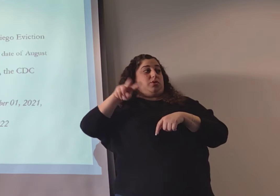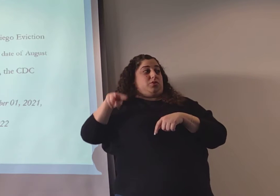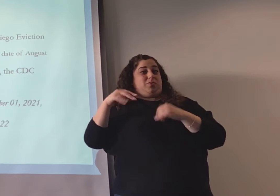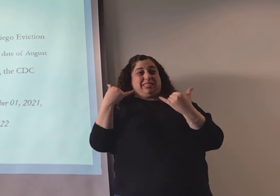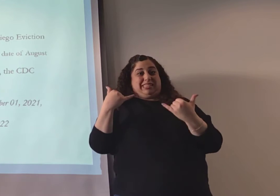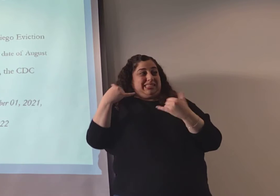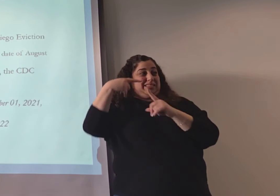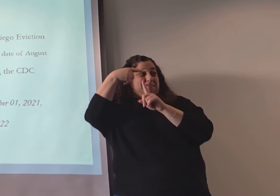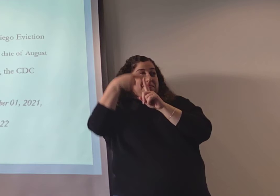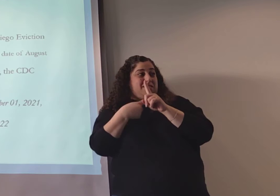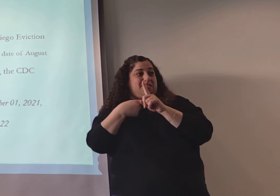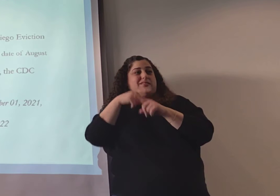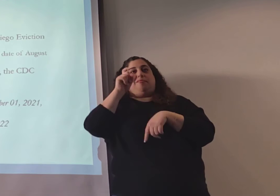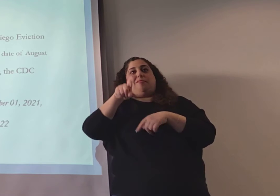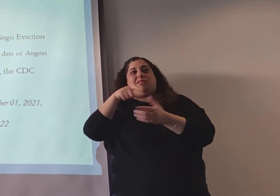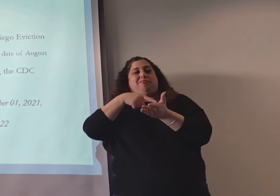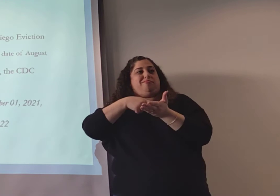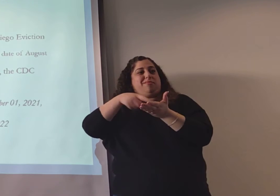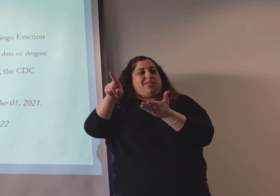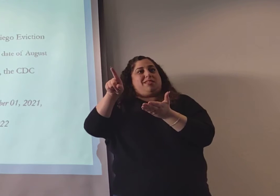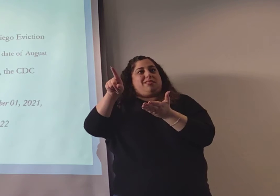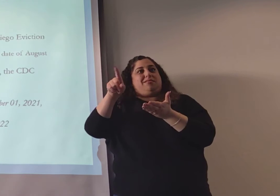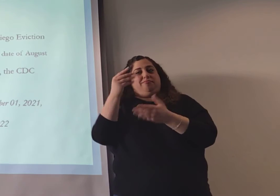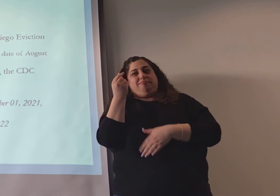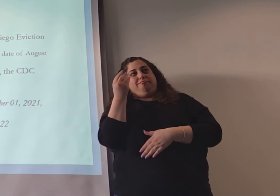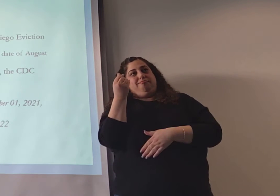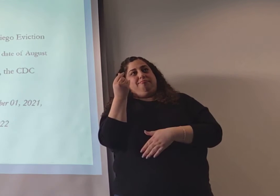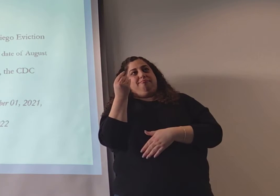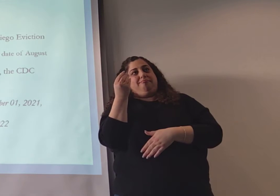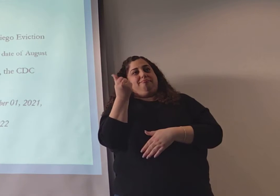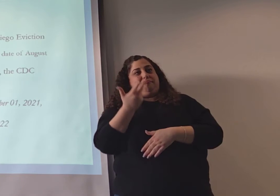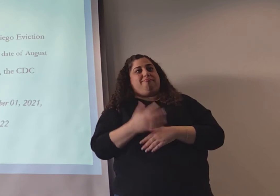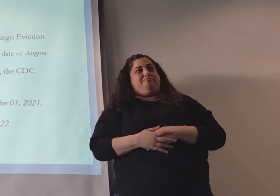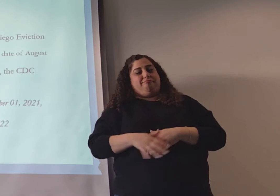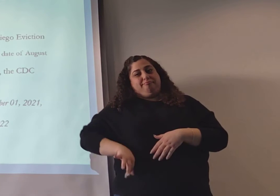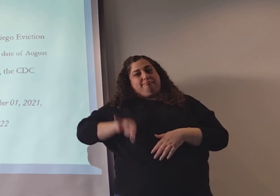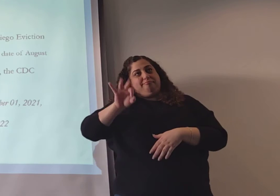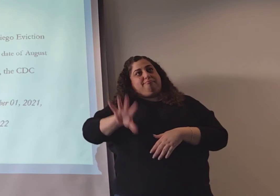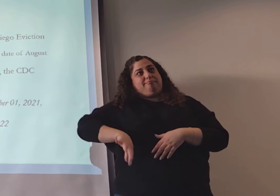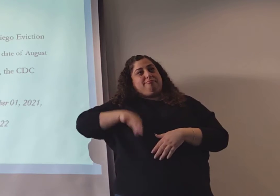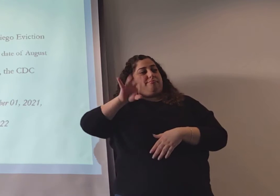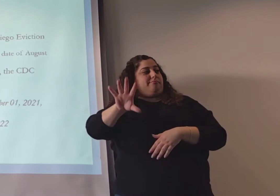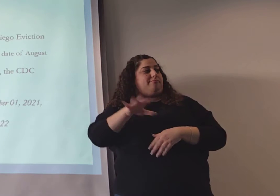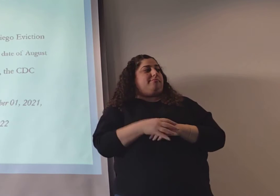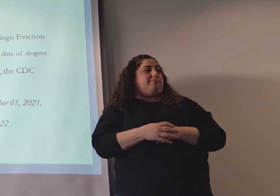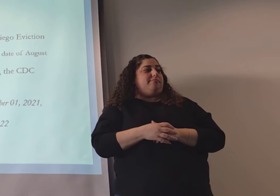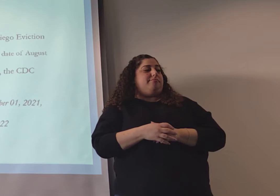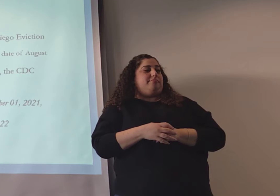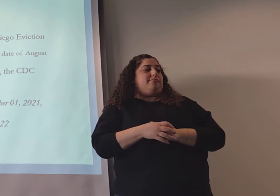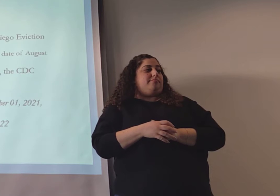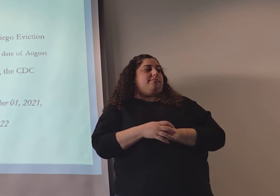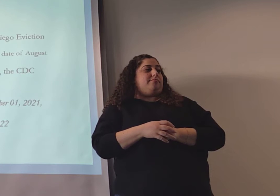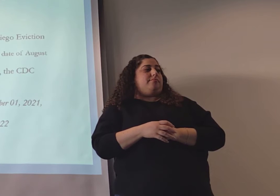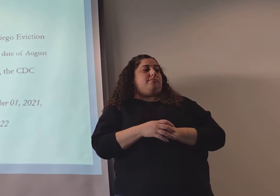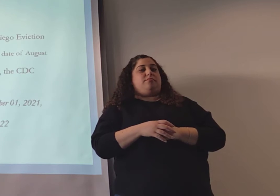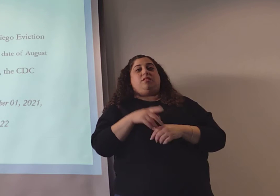There are no longer protections for tenants who have not paid their rent going forward.